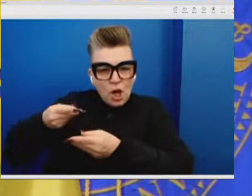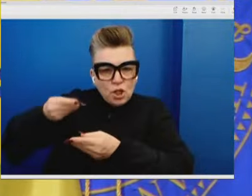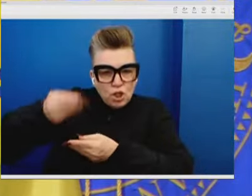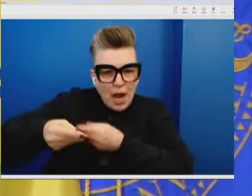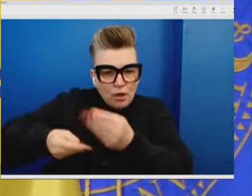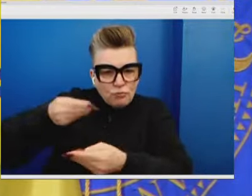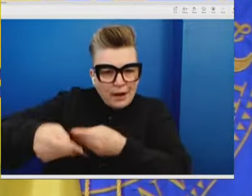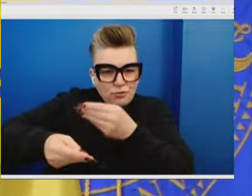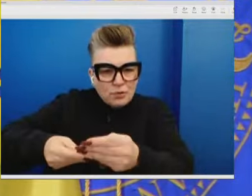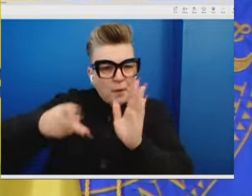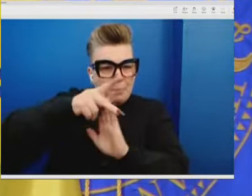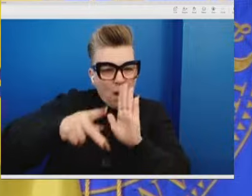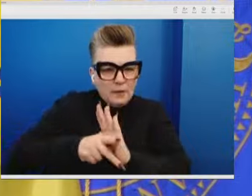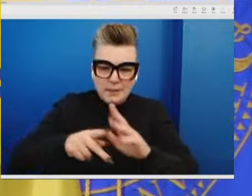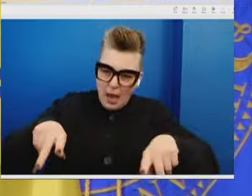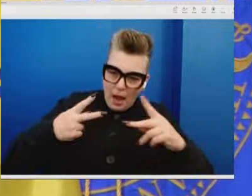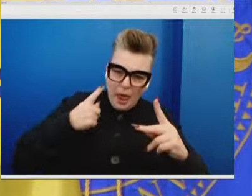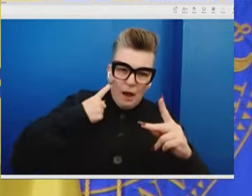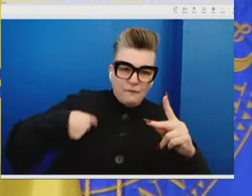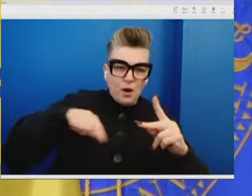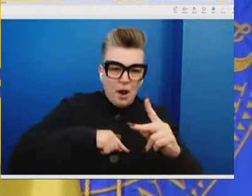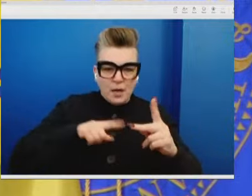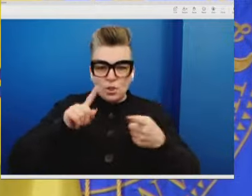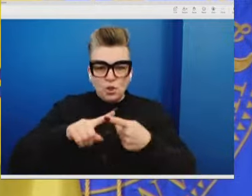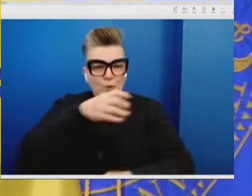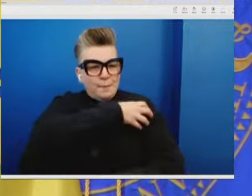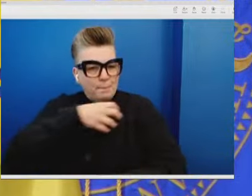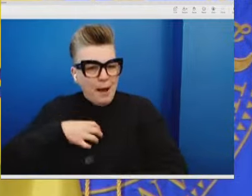reach their dreams, and improve the world around them. And it's going